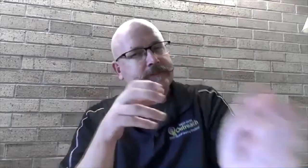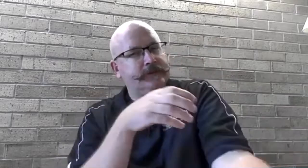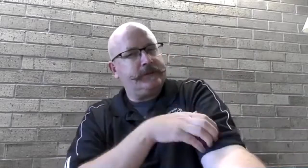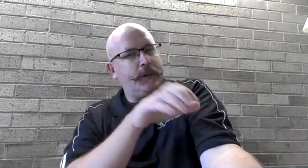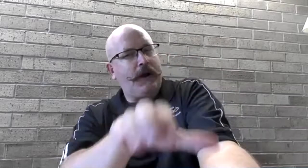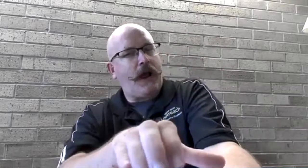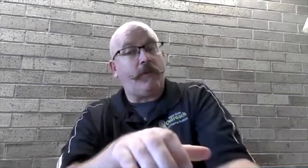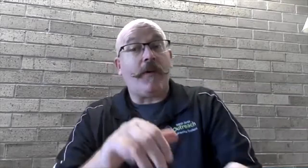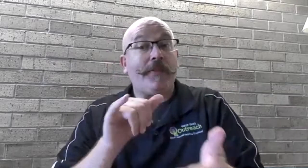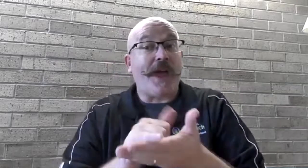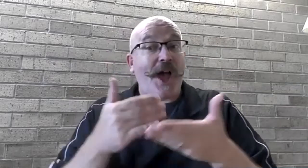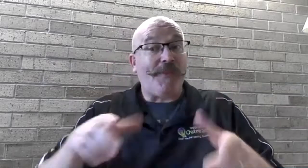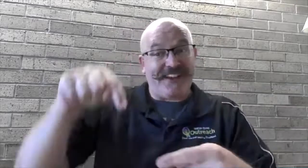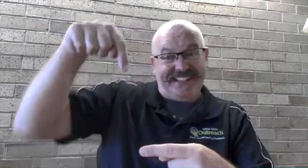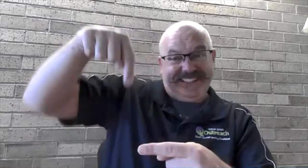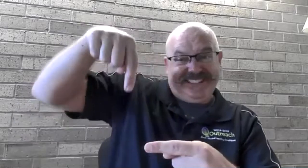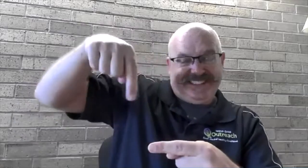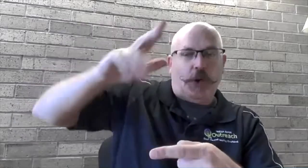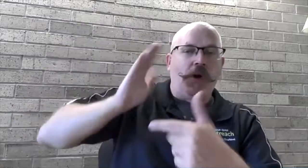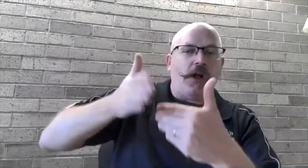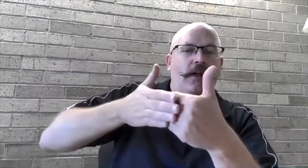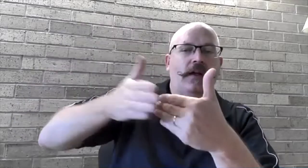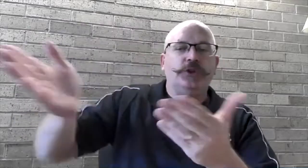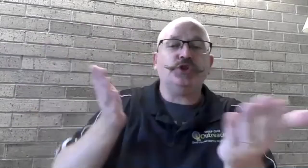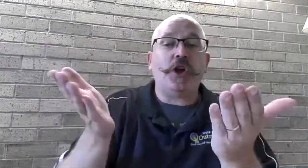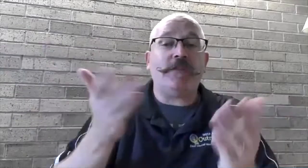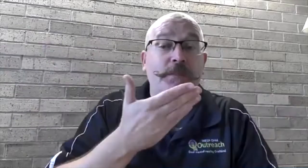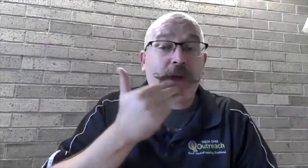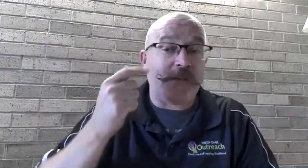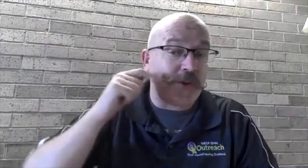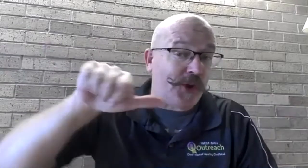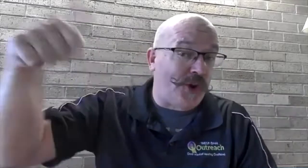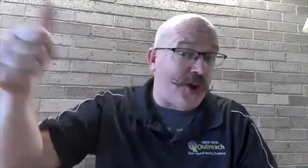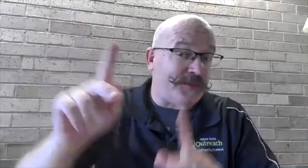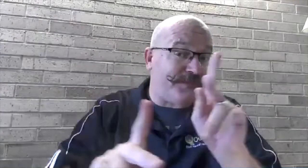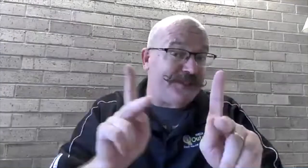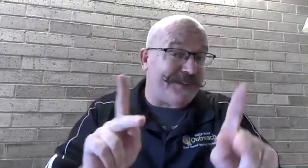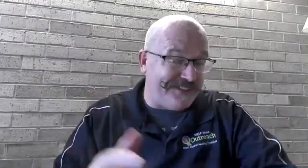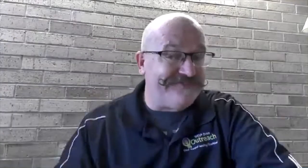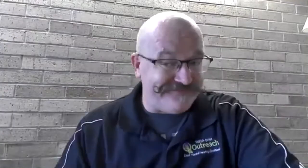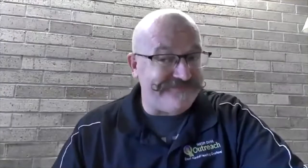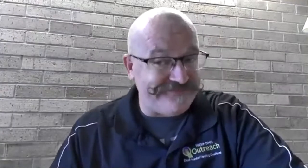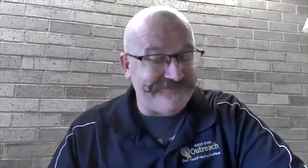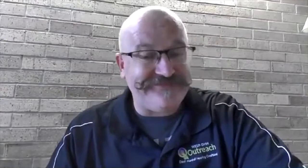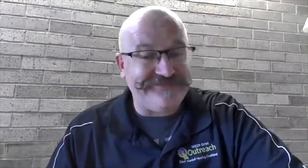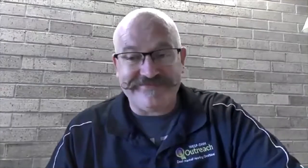Really empowering those groups and I think that's going to lead to better service for others as well.